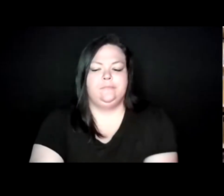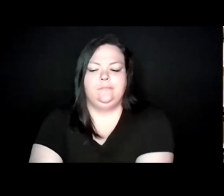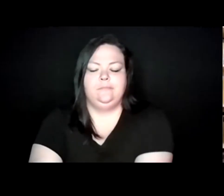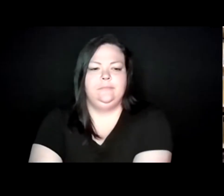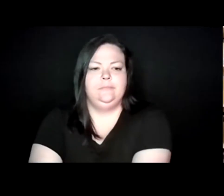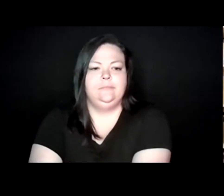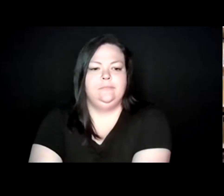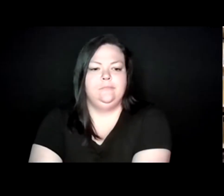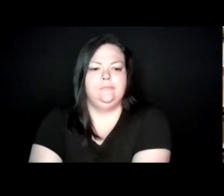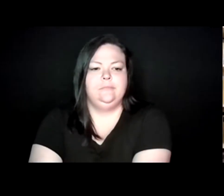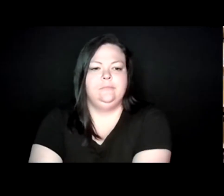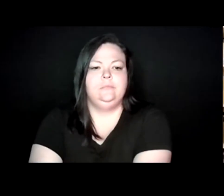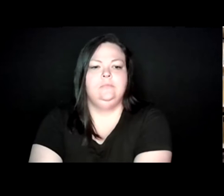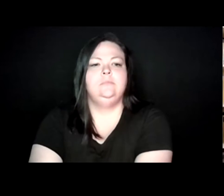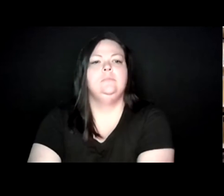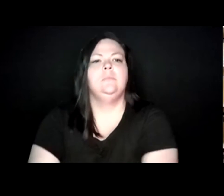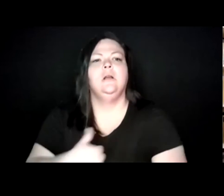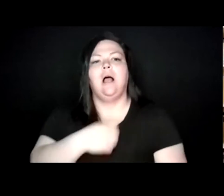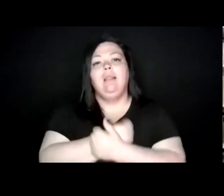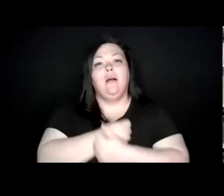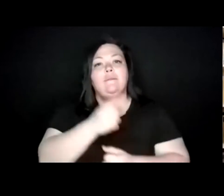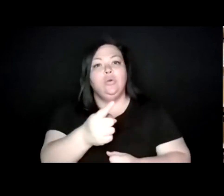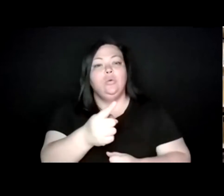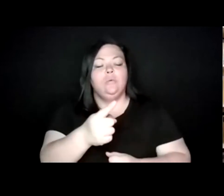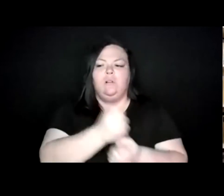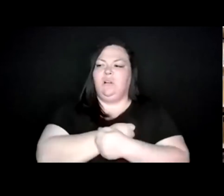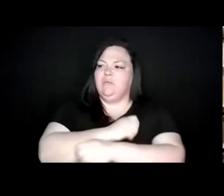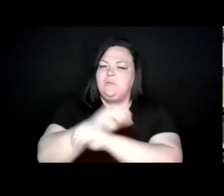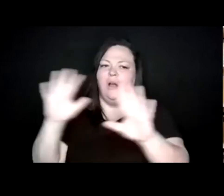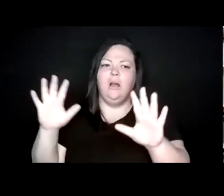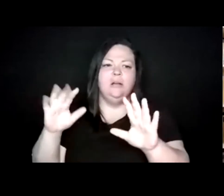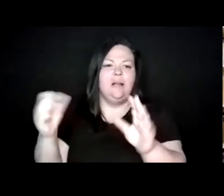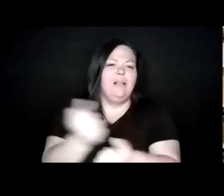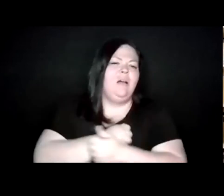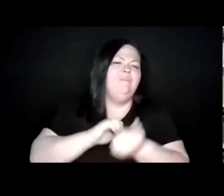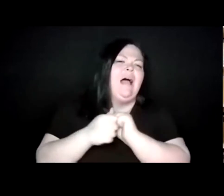I love you. I love nobody./ I love the way the storm is coming down,/